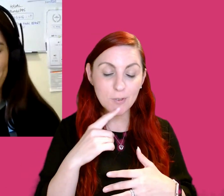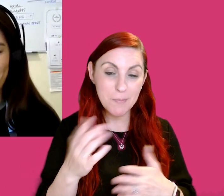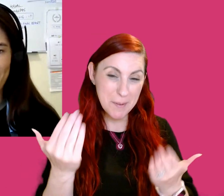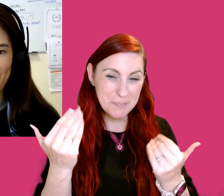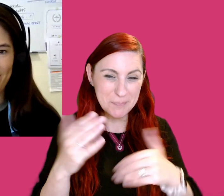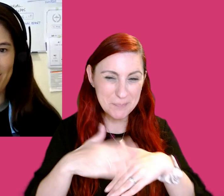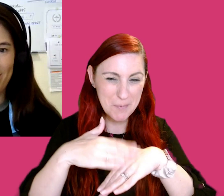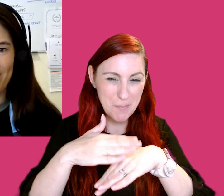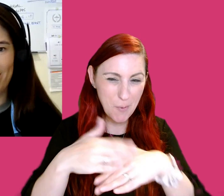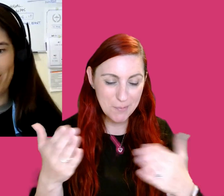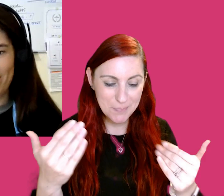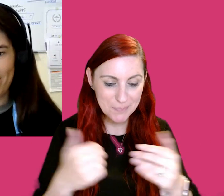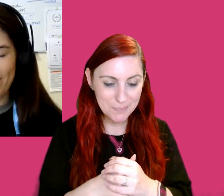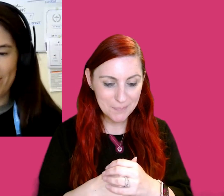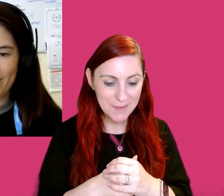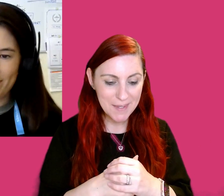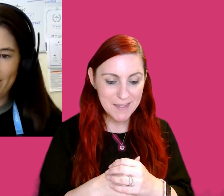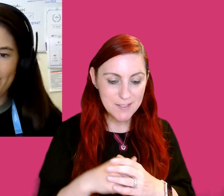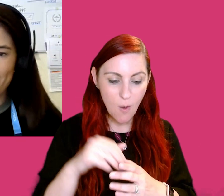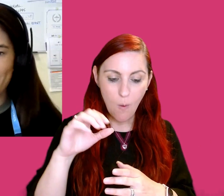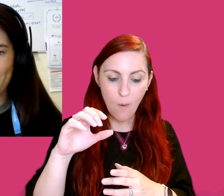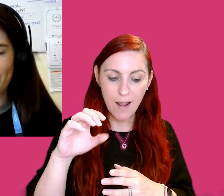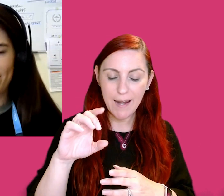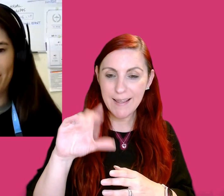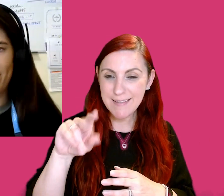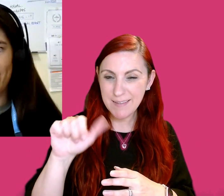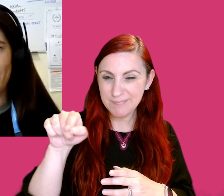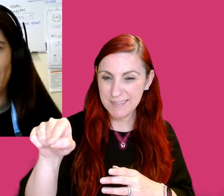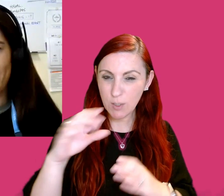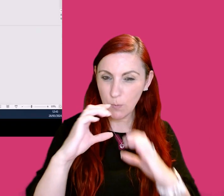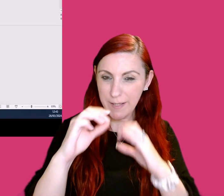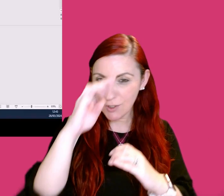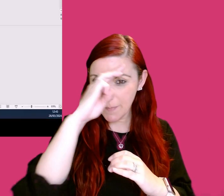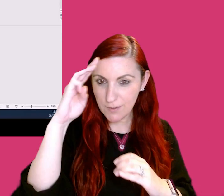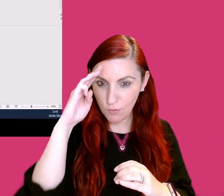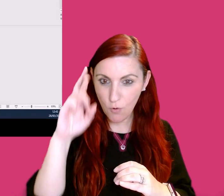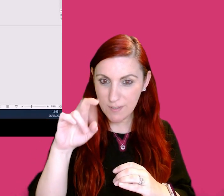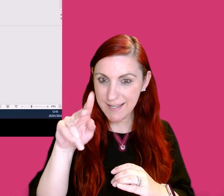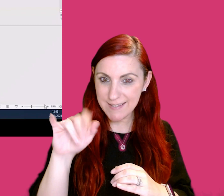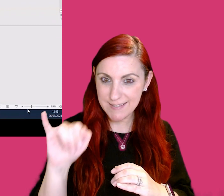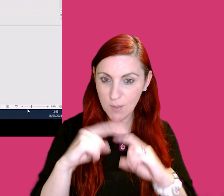else ala is a Communications manager at the rcsi department of Obstetrics and Gynecology and she